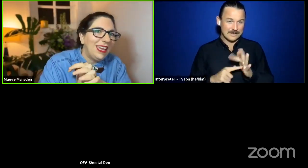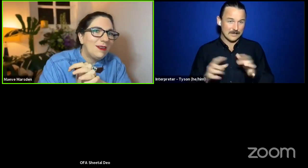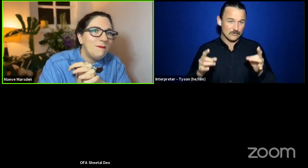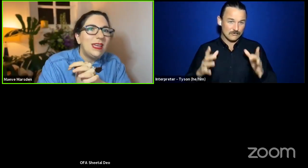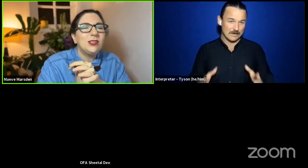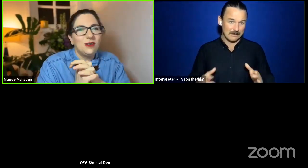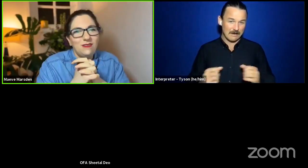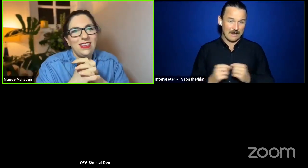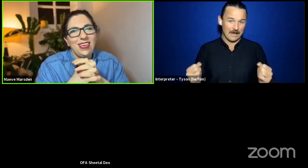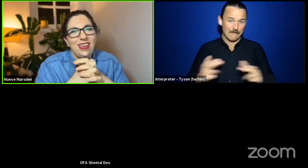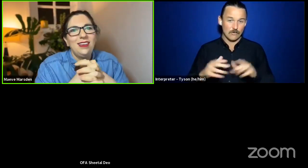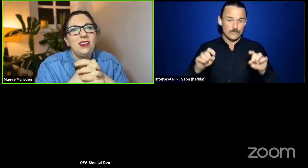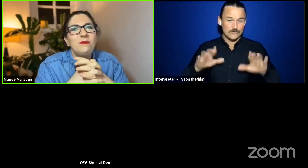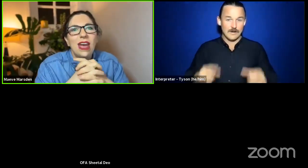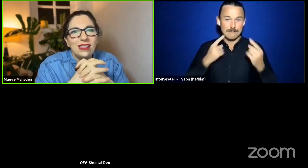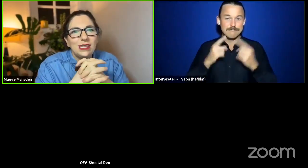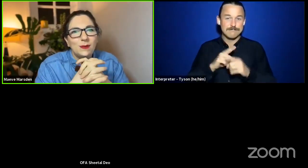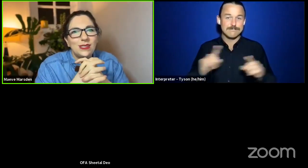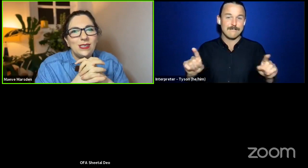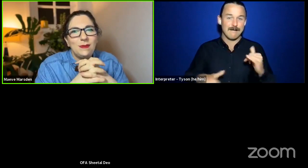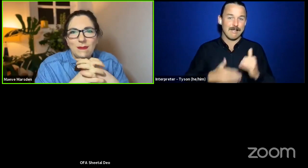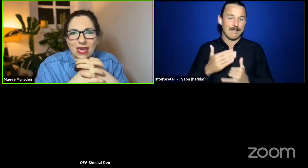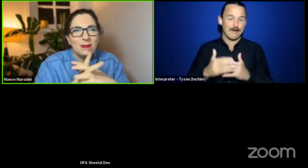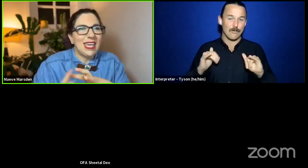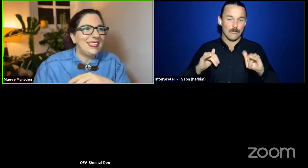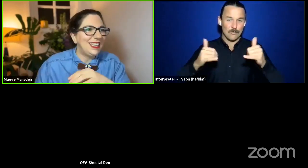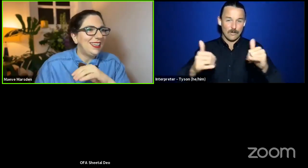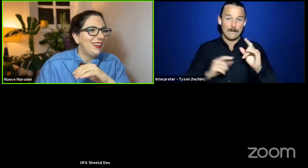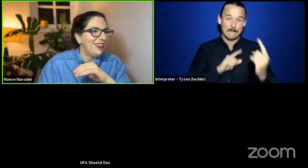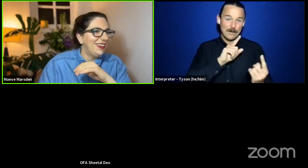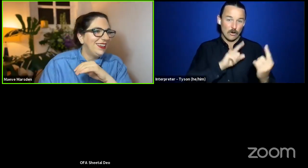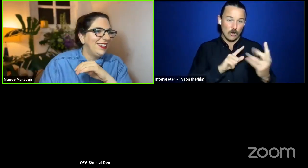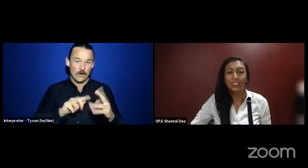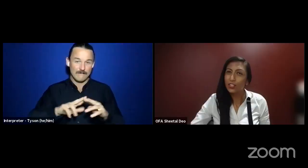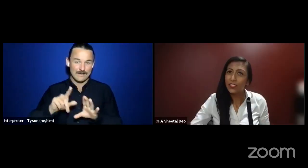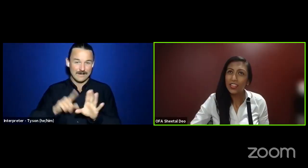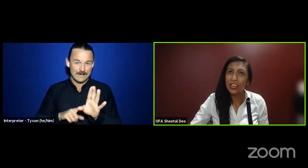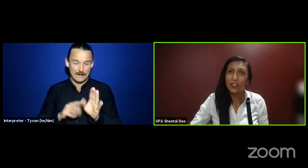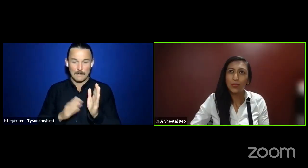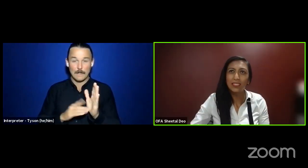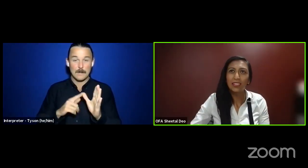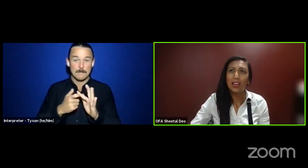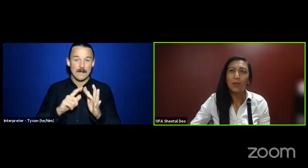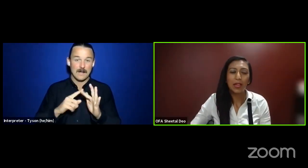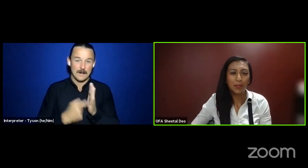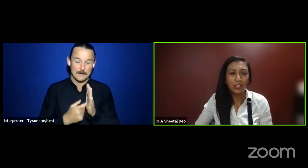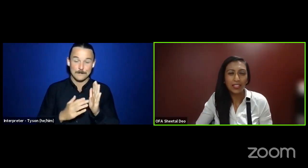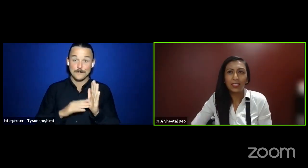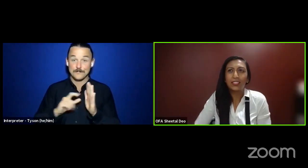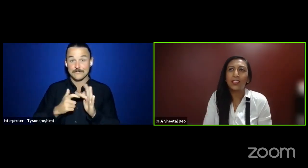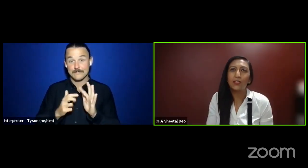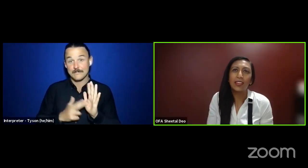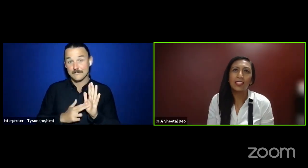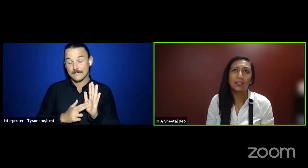Australia. ia to announce our final award of the evening mentor of the year, proudly sponsored.